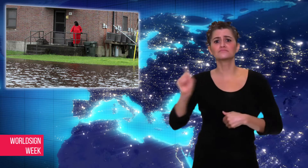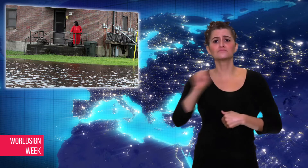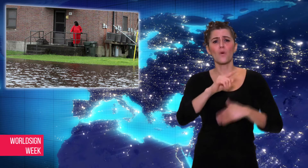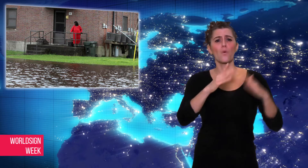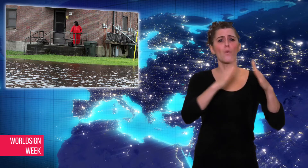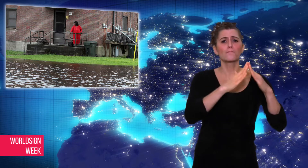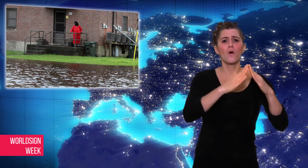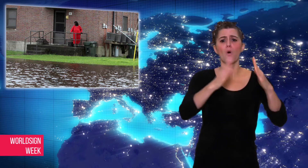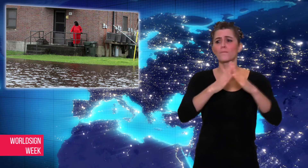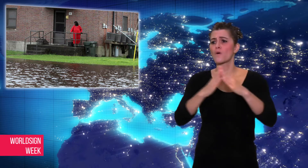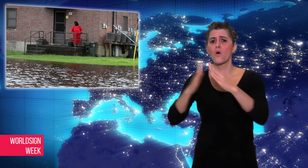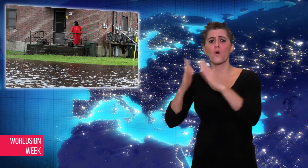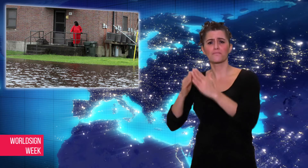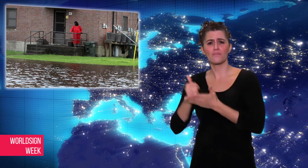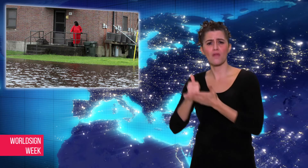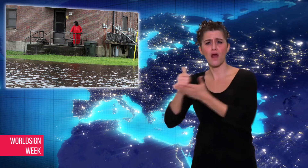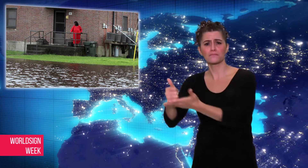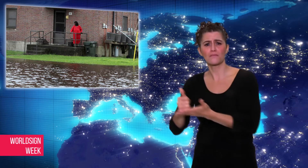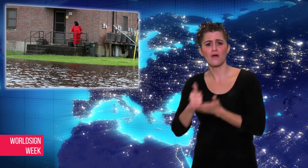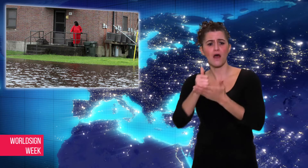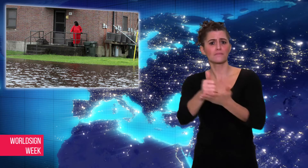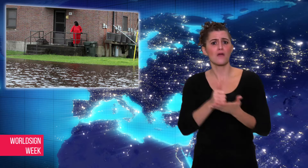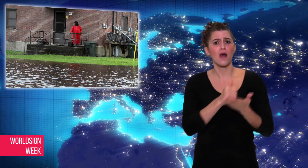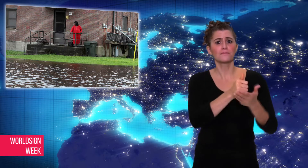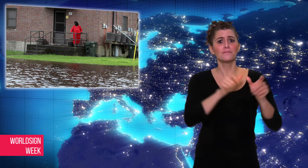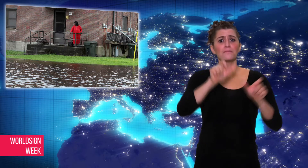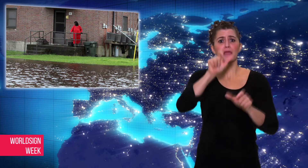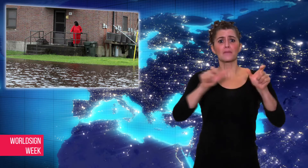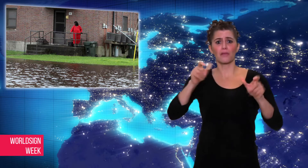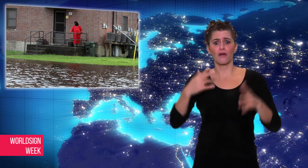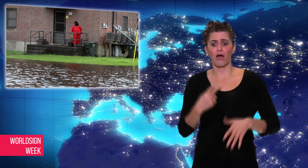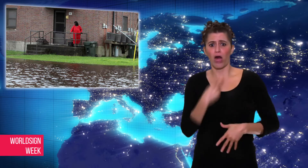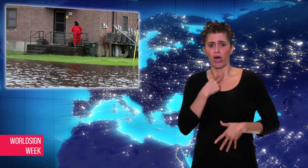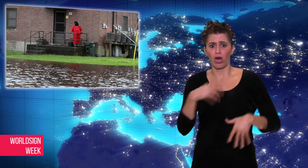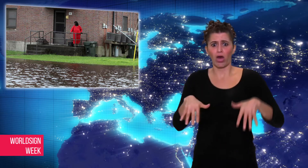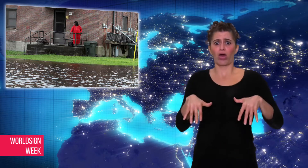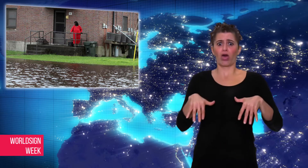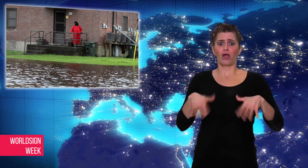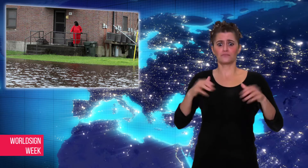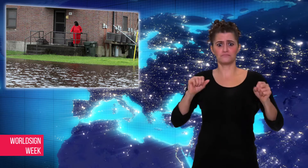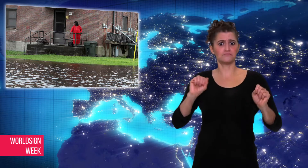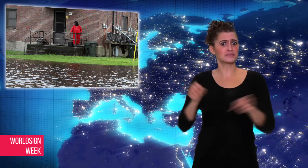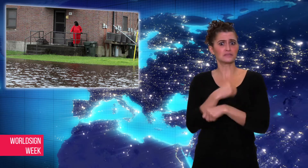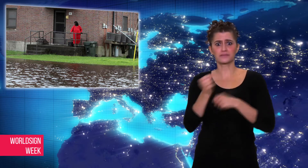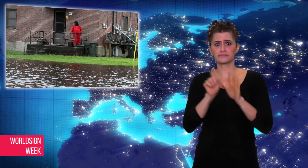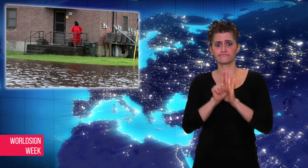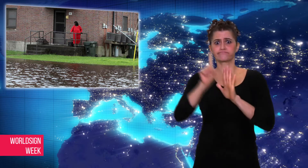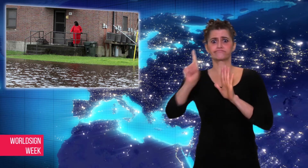flooding. Although people were ordered